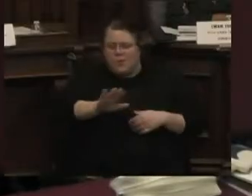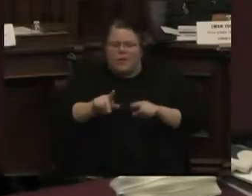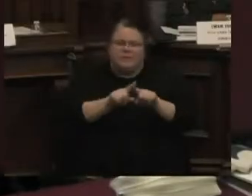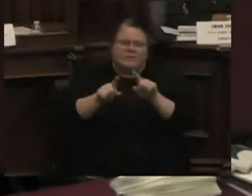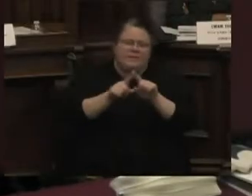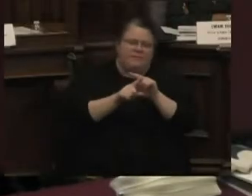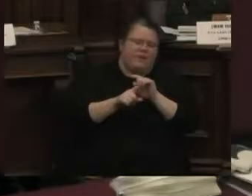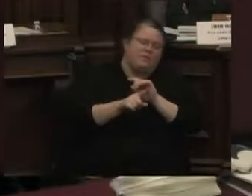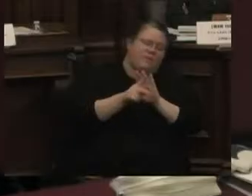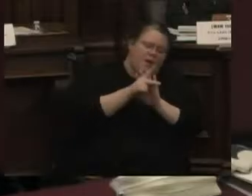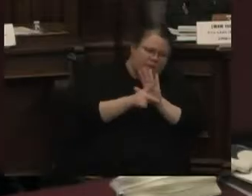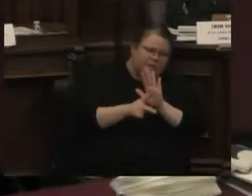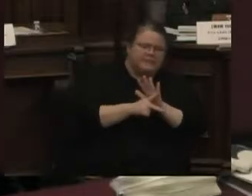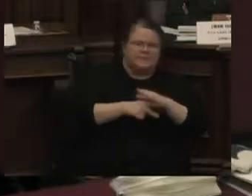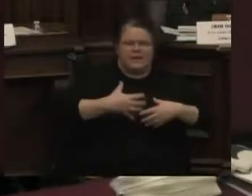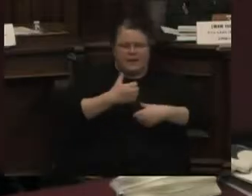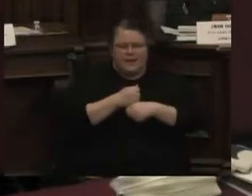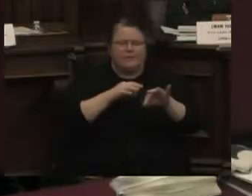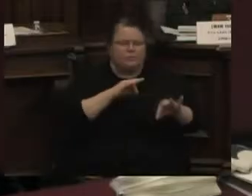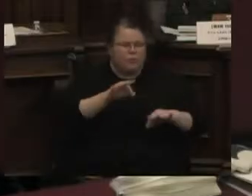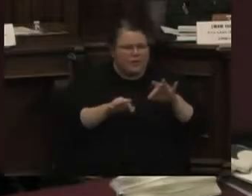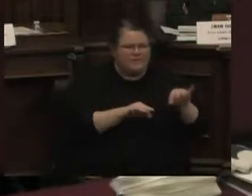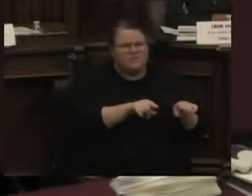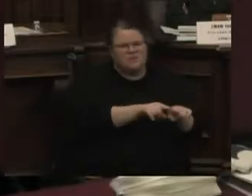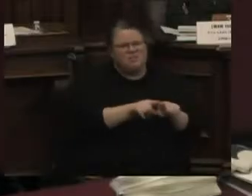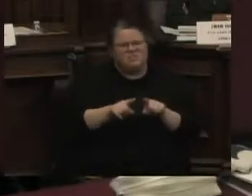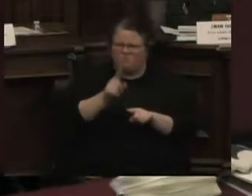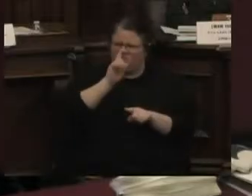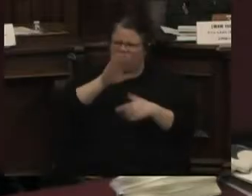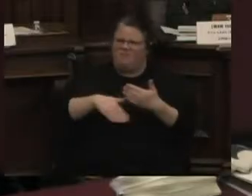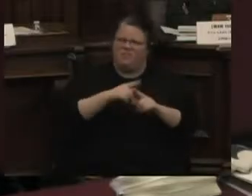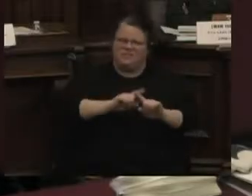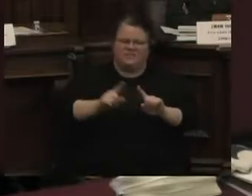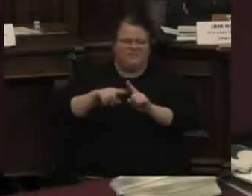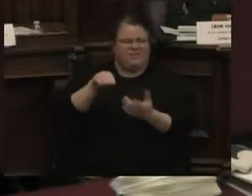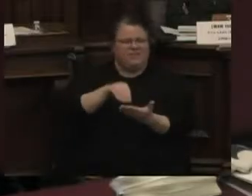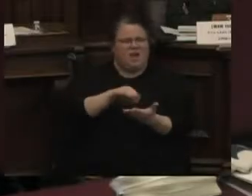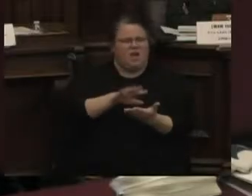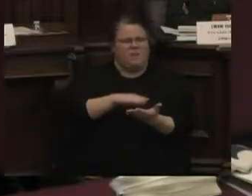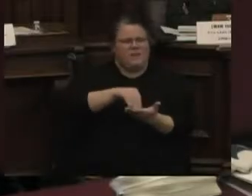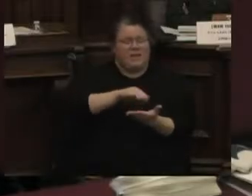I'm ever so excited to really